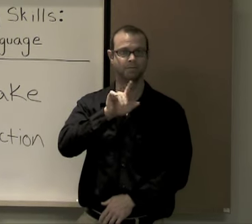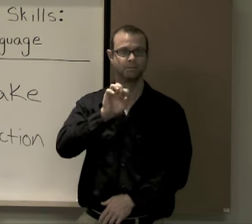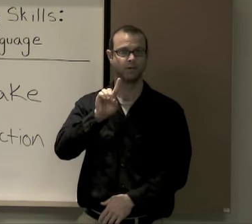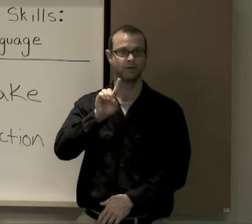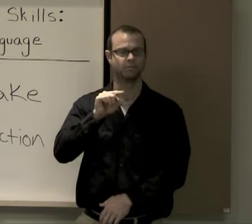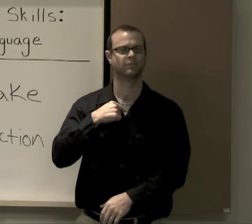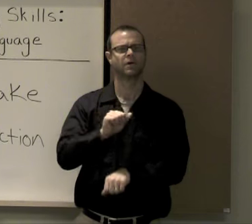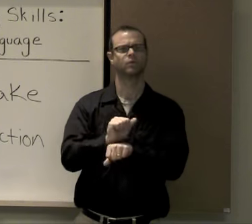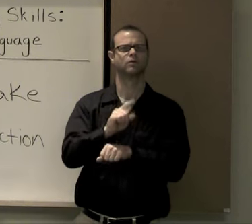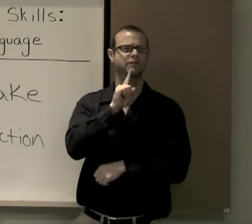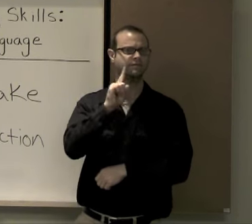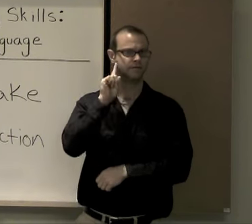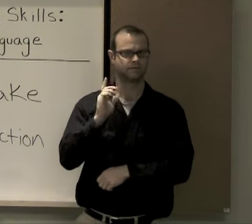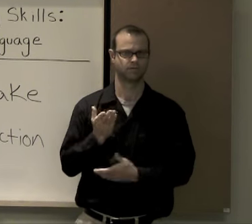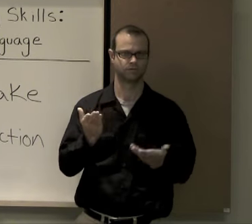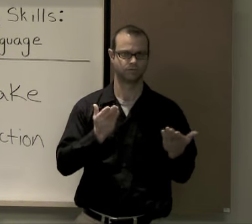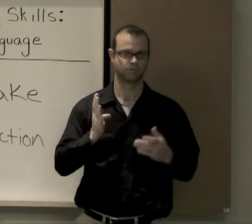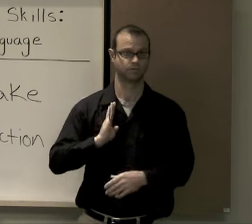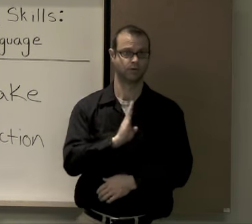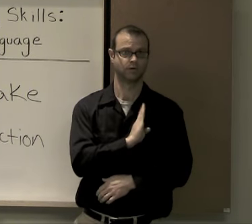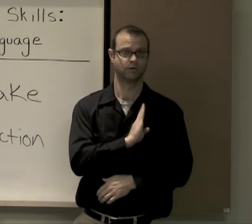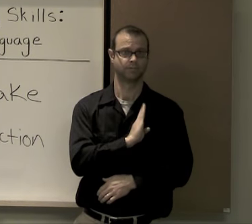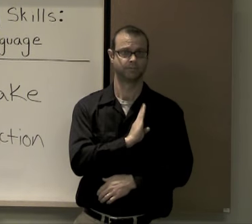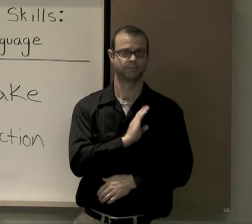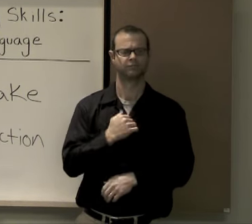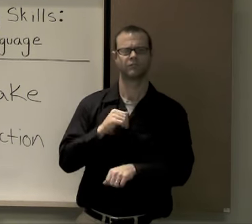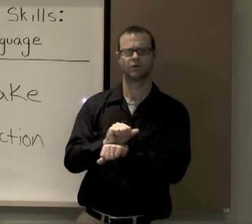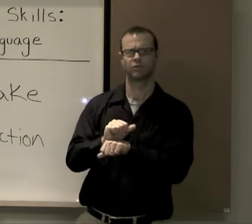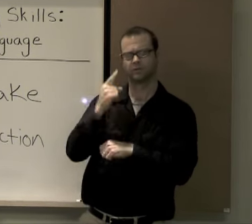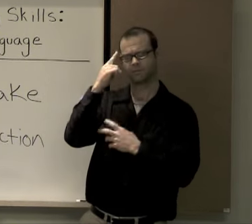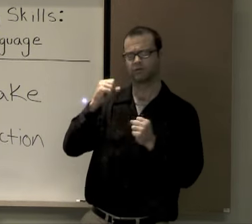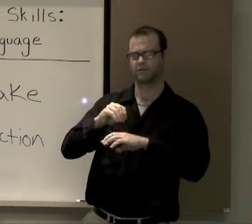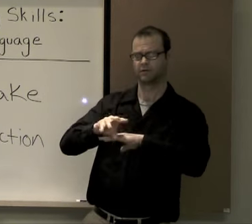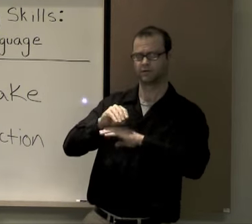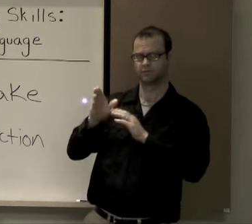Hello my name is Barry Blood. I work for the Deaf Service Bureau as a Mental Health Counselor.